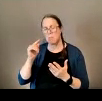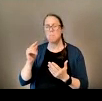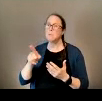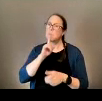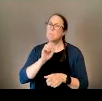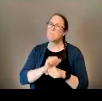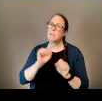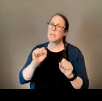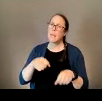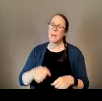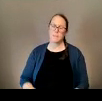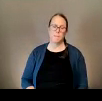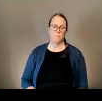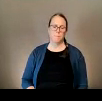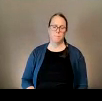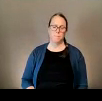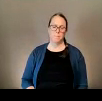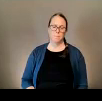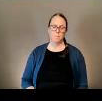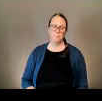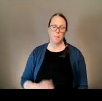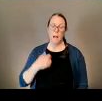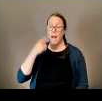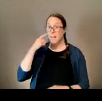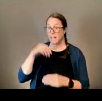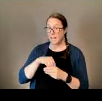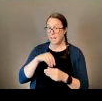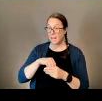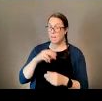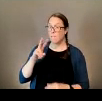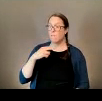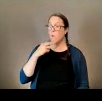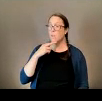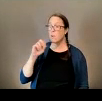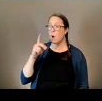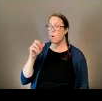In fact, I think within the Voiceover utility, there's a whole tutorial on Voiceover.